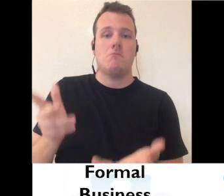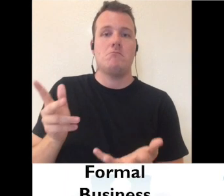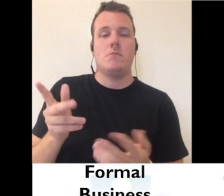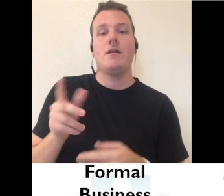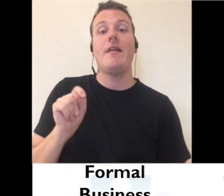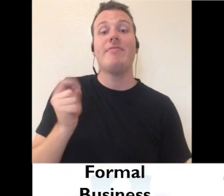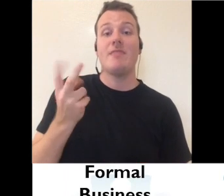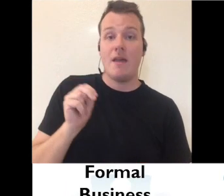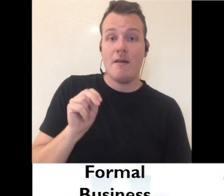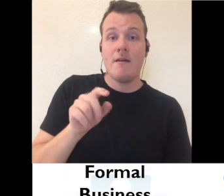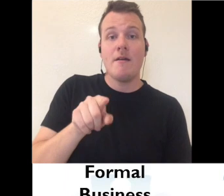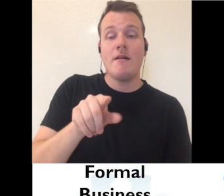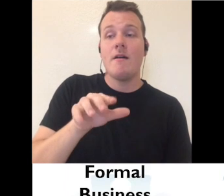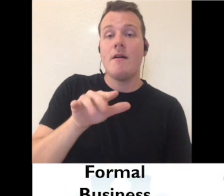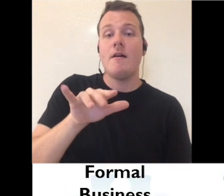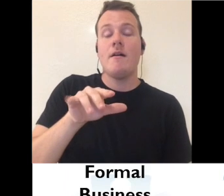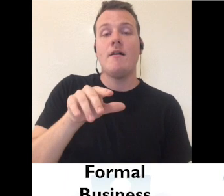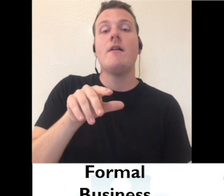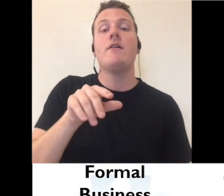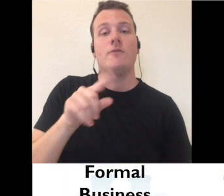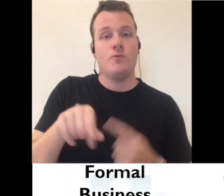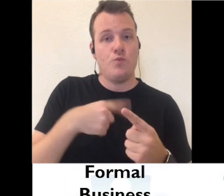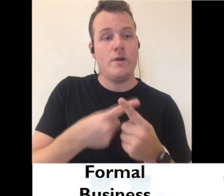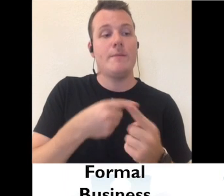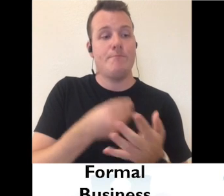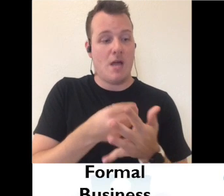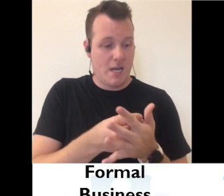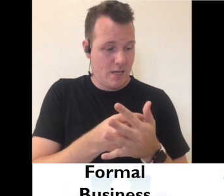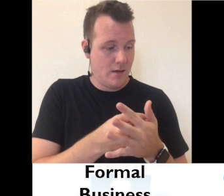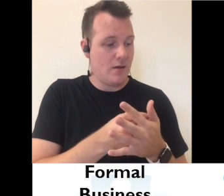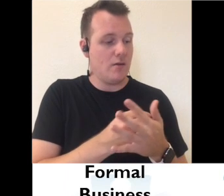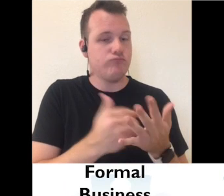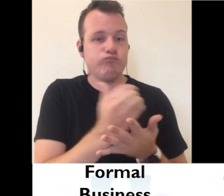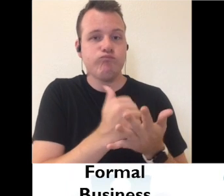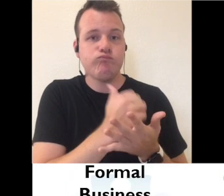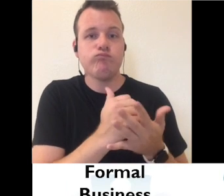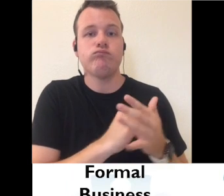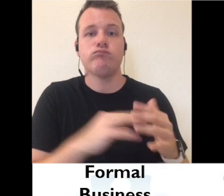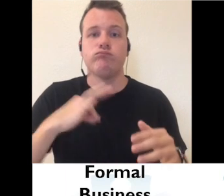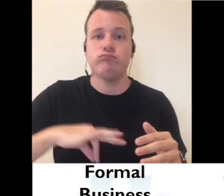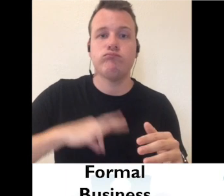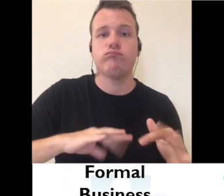get to a certain place either, higher or not as you expect, then then you may